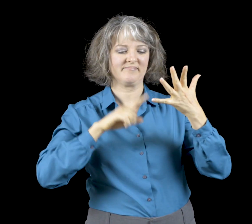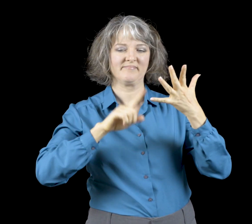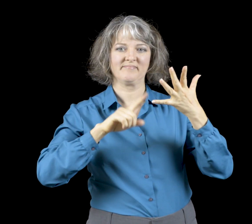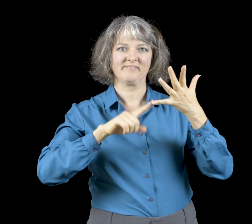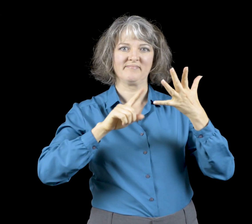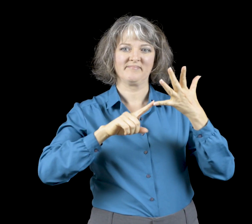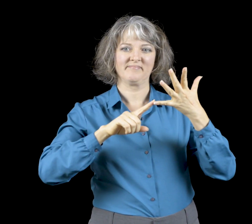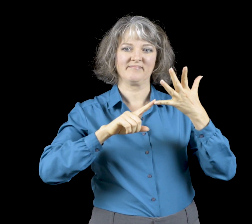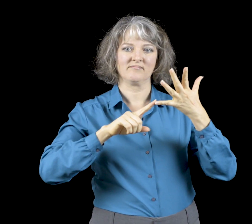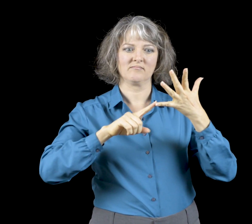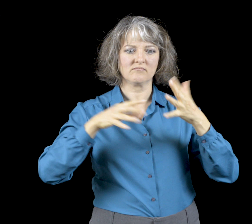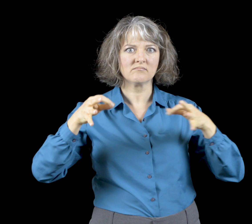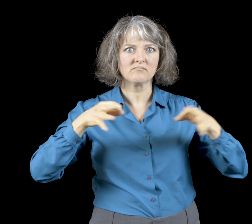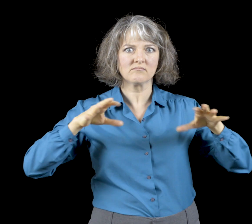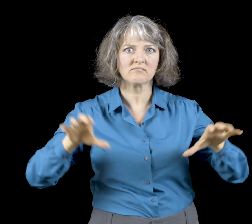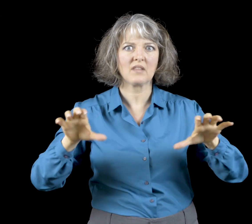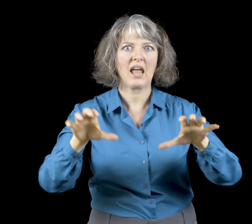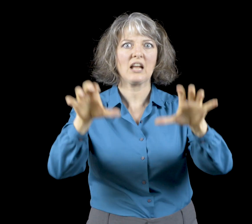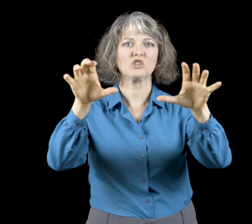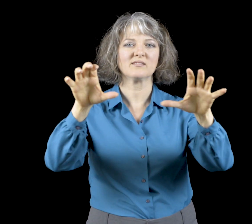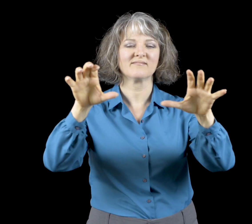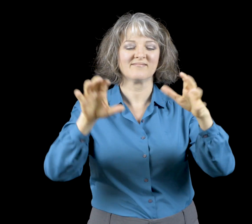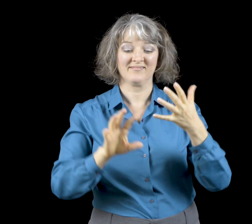The fifth step is the action.